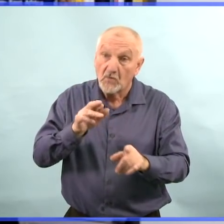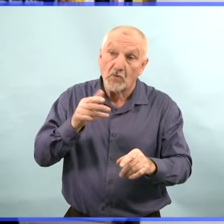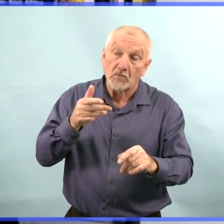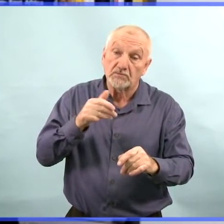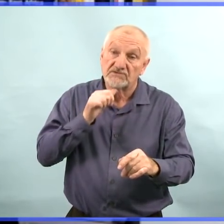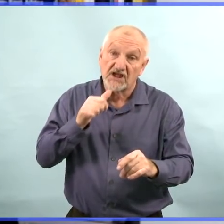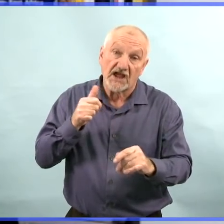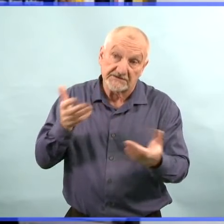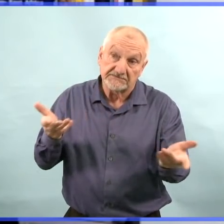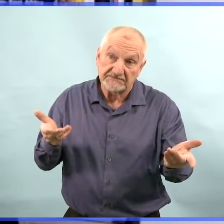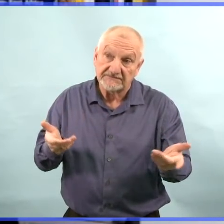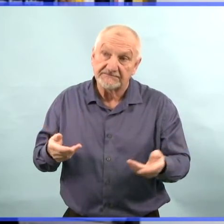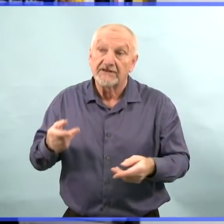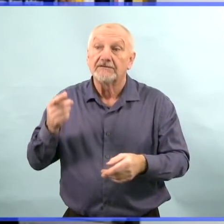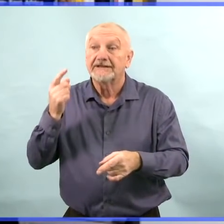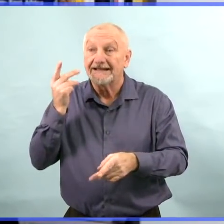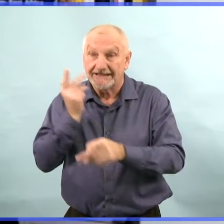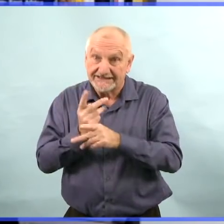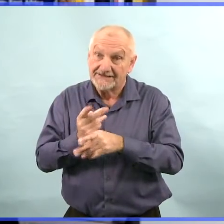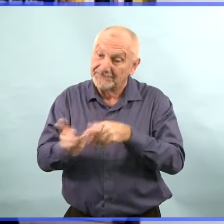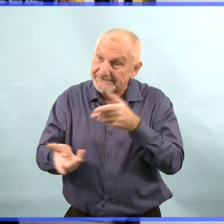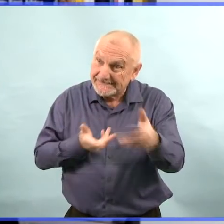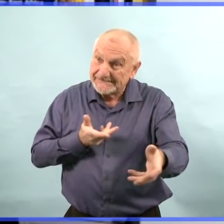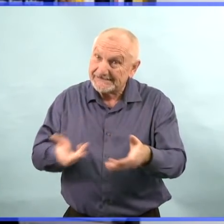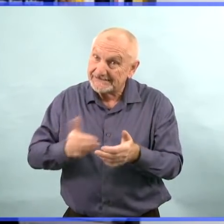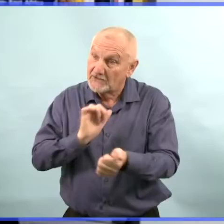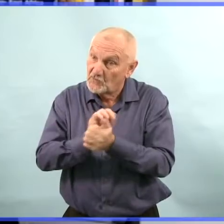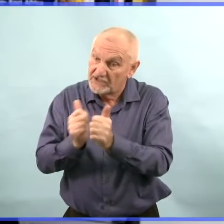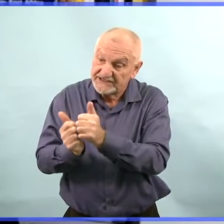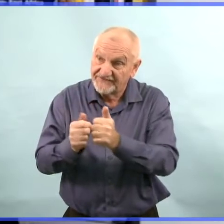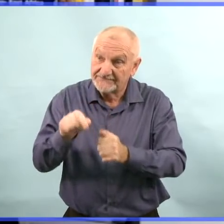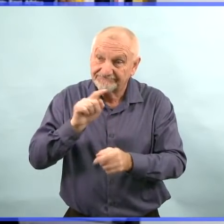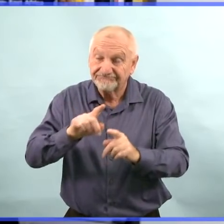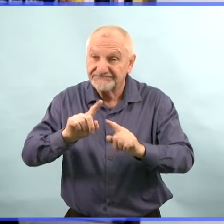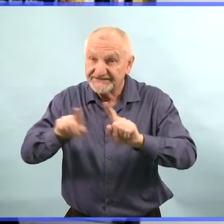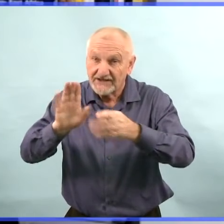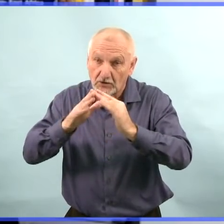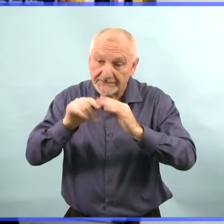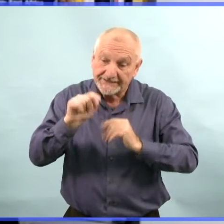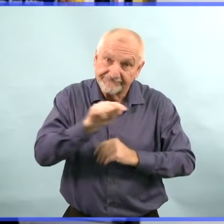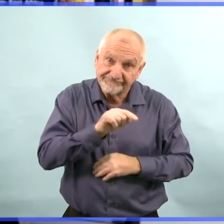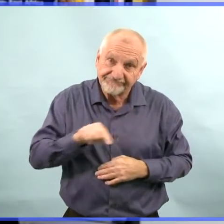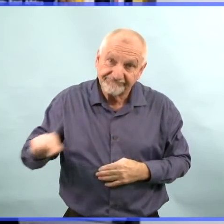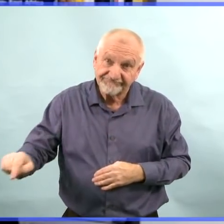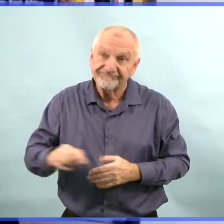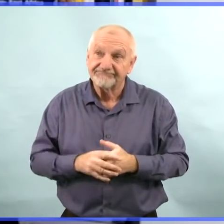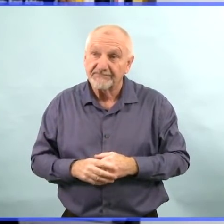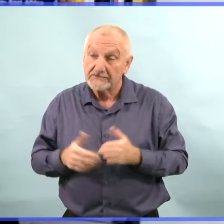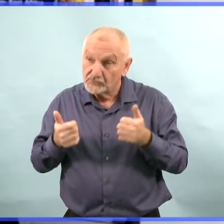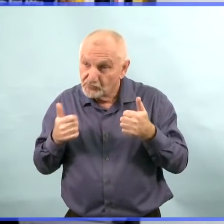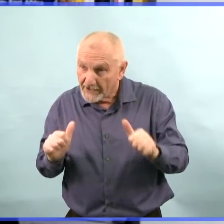to encourage that um as much as we possibly can and try to reach out in various ways